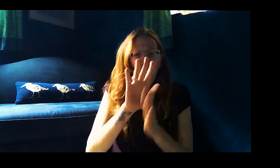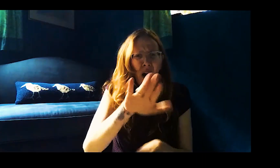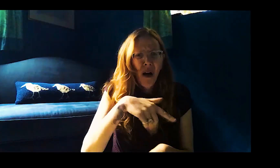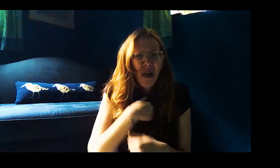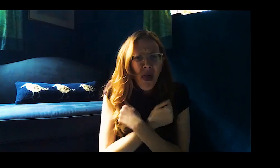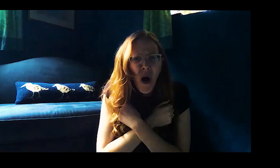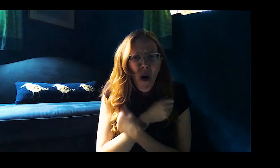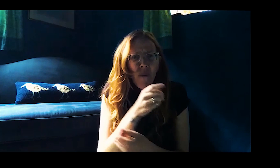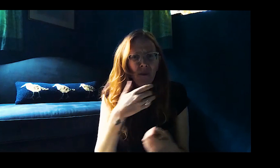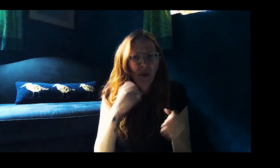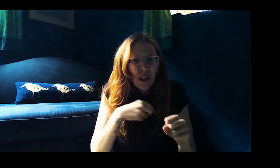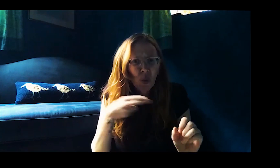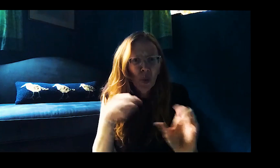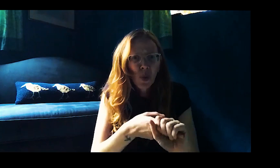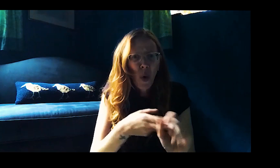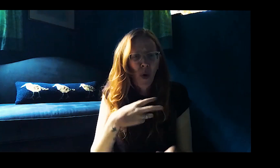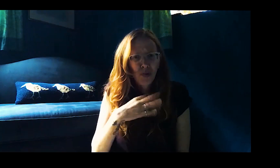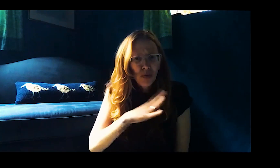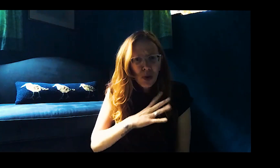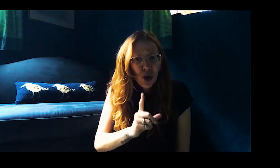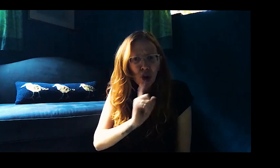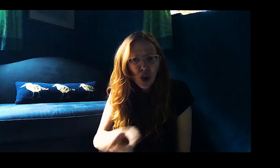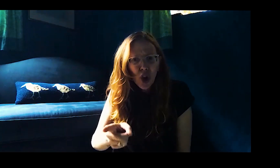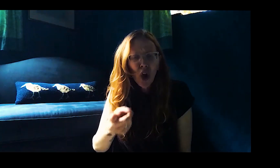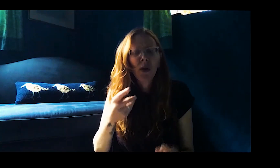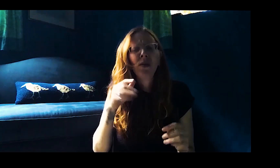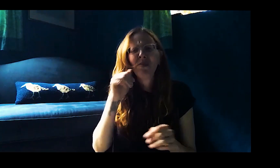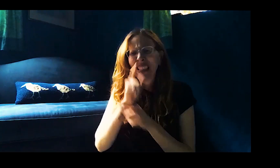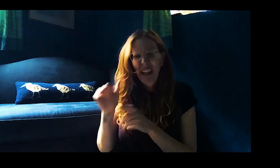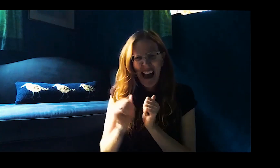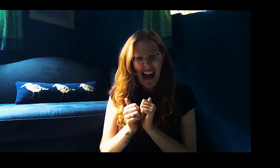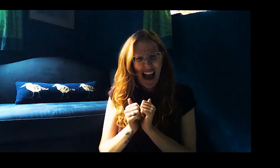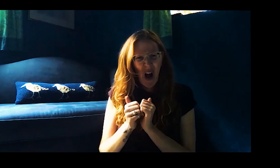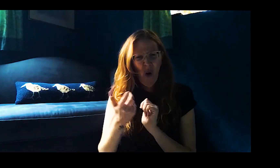She contacted me, and said you know, I love this project. Can I work with you guys on